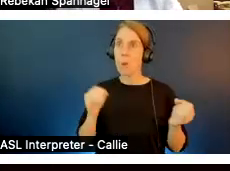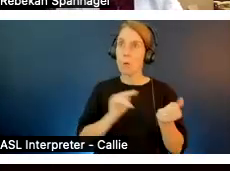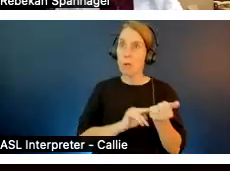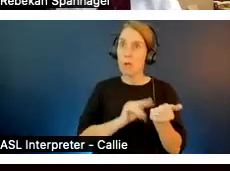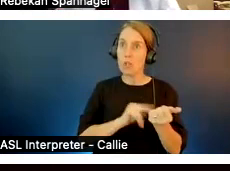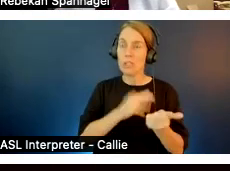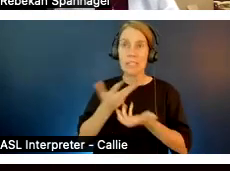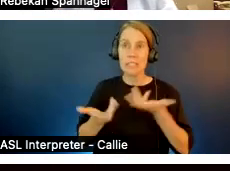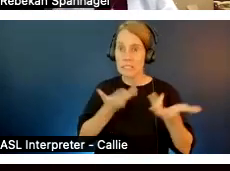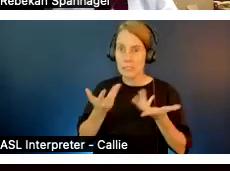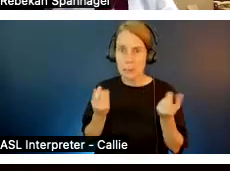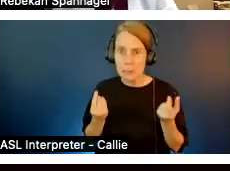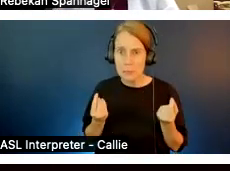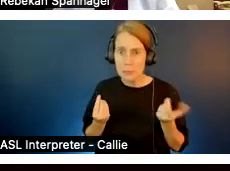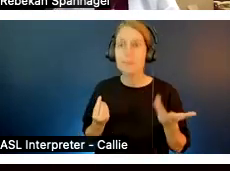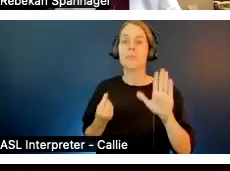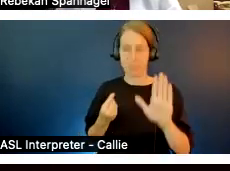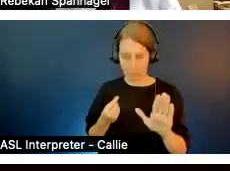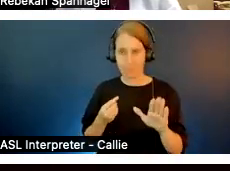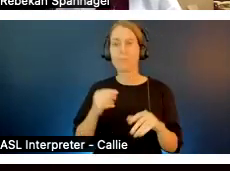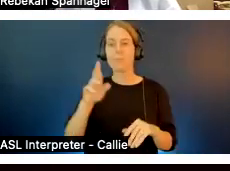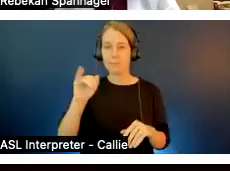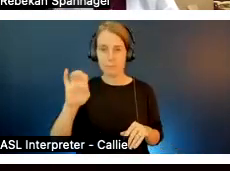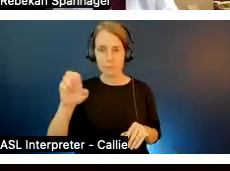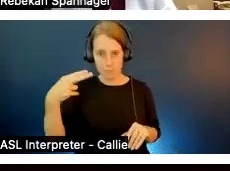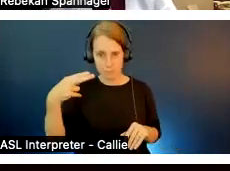like ann maria is saying or or they're trying to reduce your waiver services the notice should give